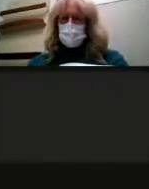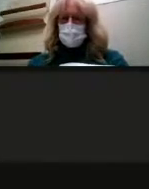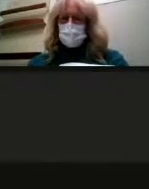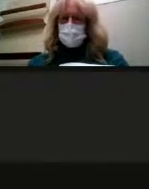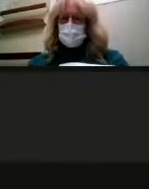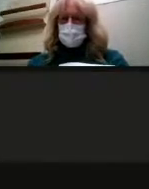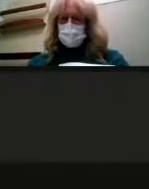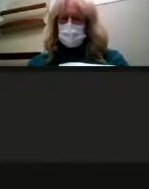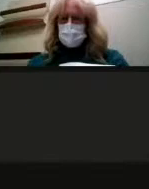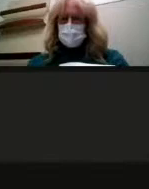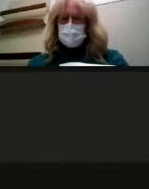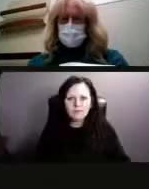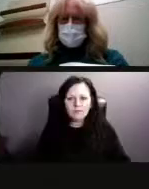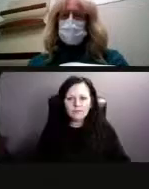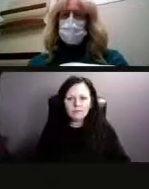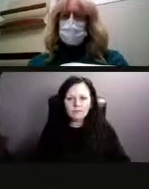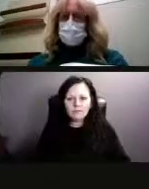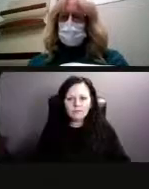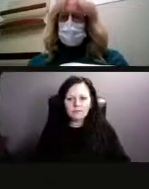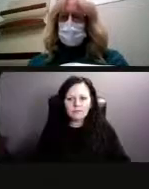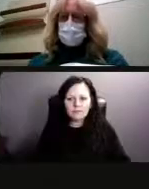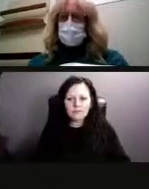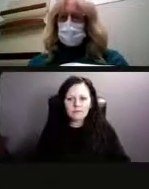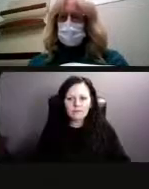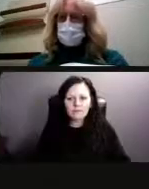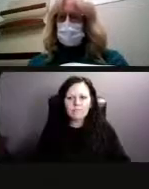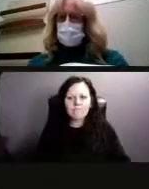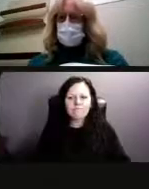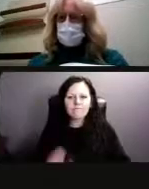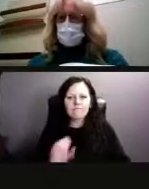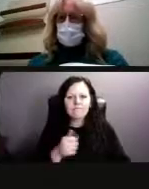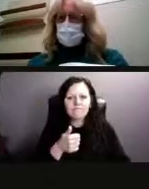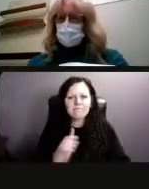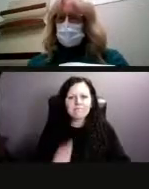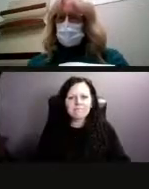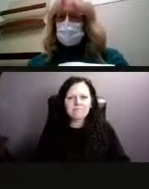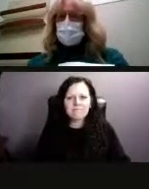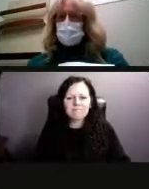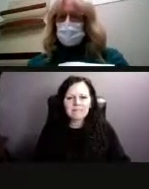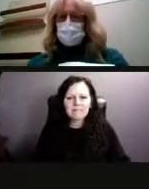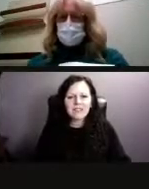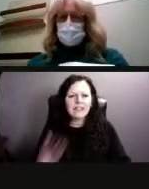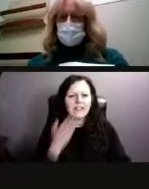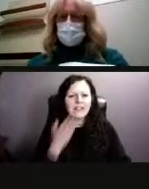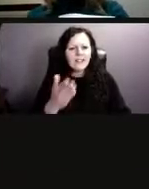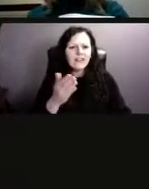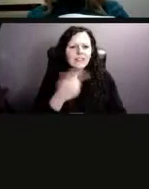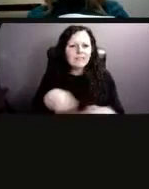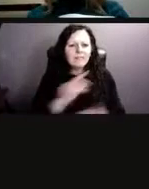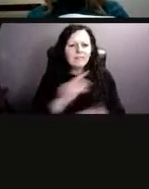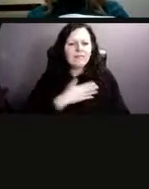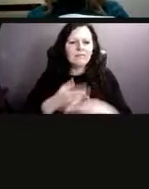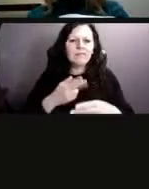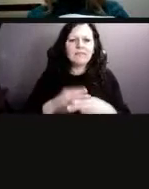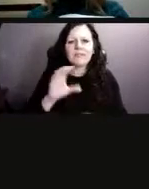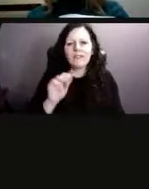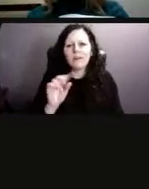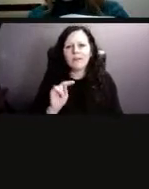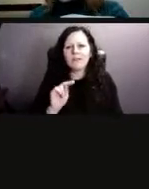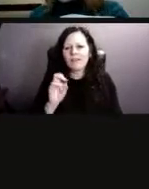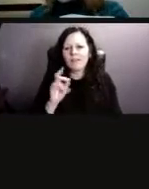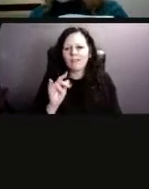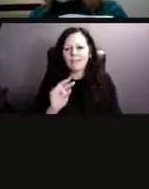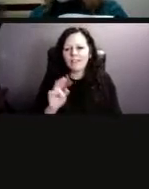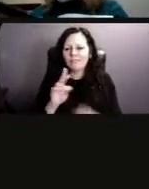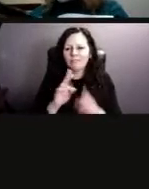FOR ANALYSIS.